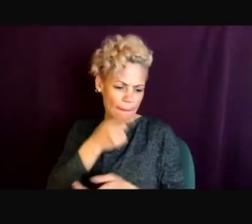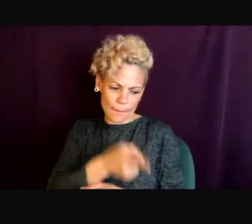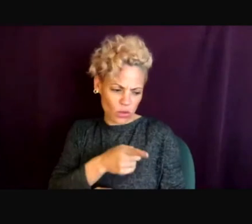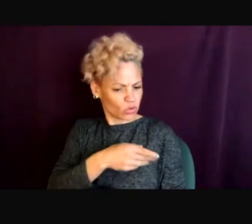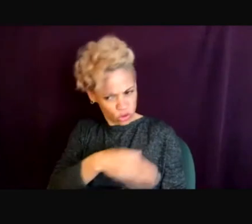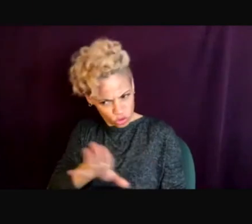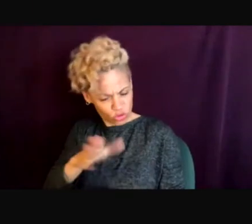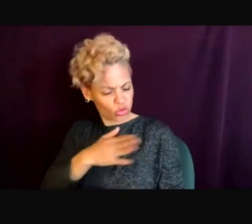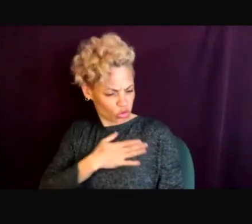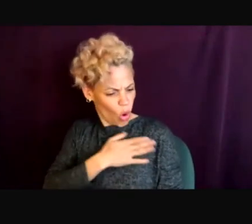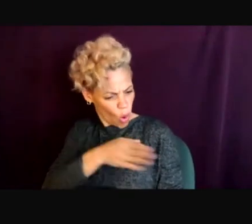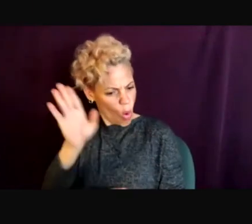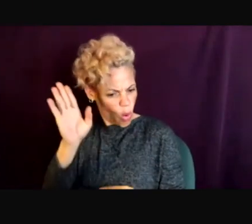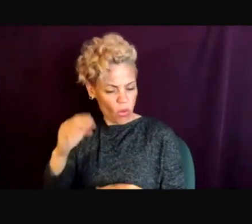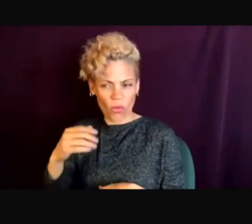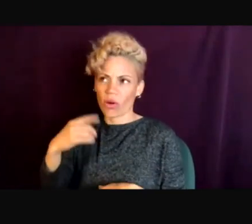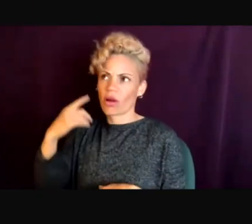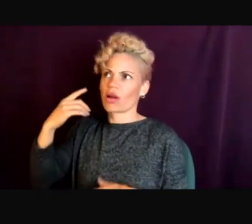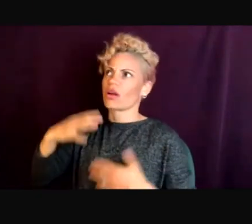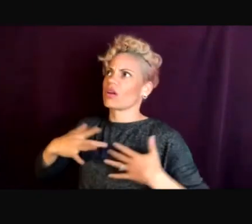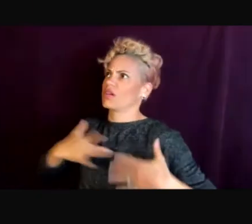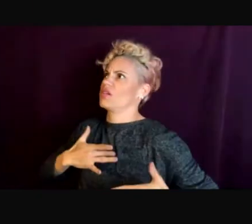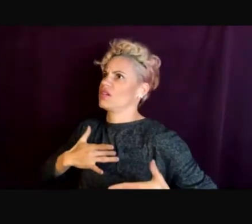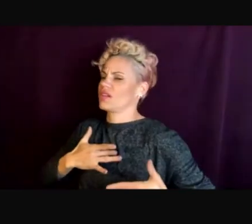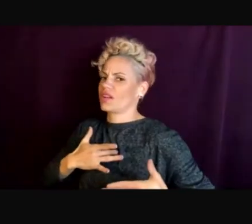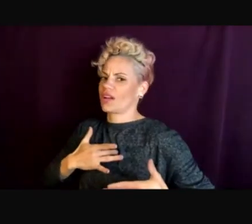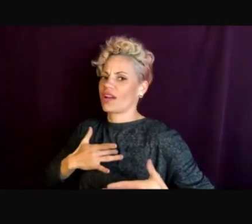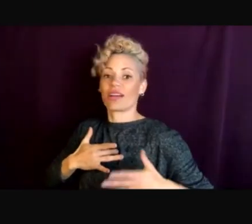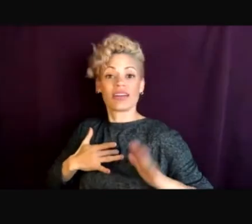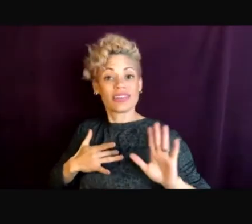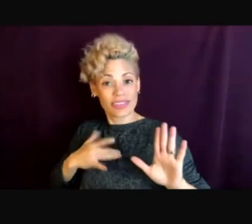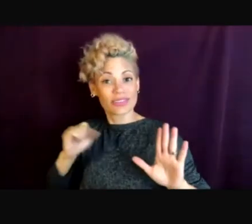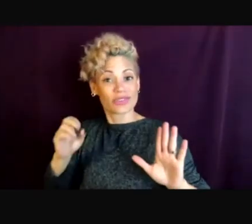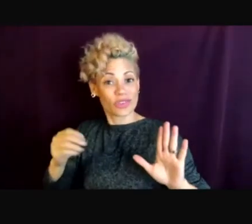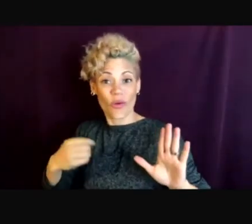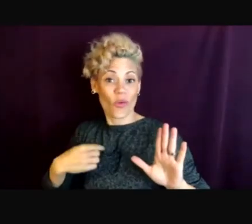As a result of that, never been depressed again.